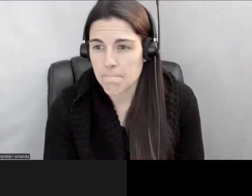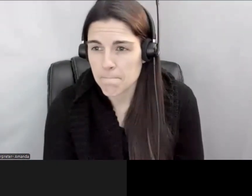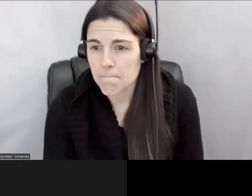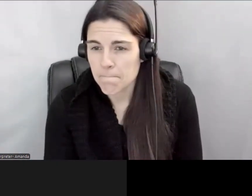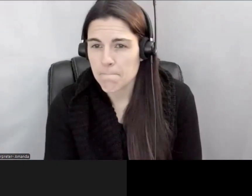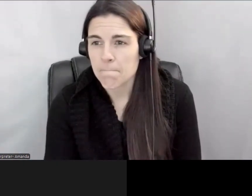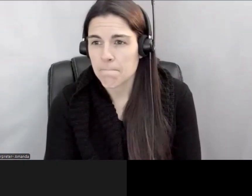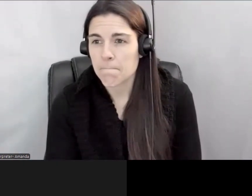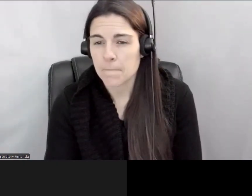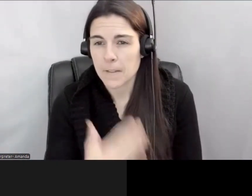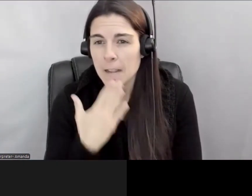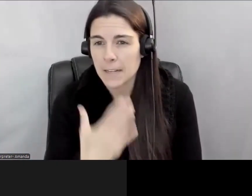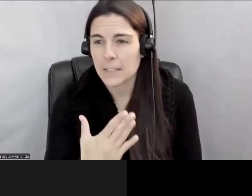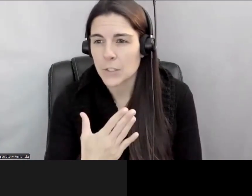good way to put it. I'm going to going to use that